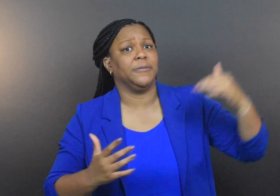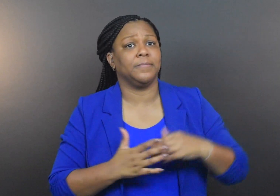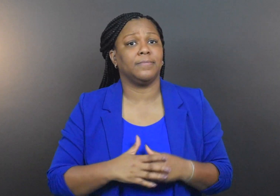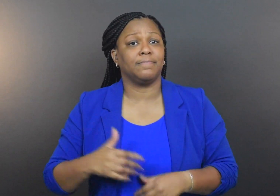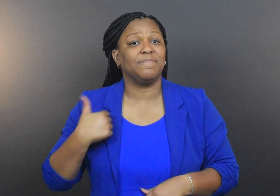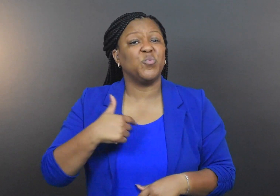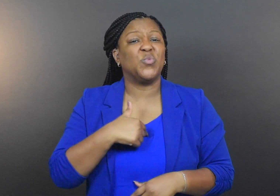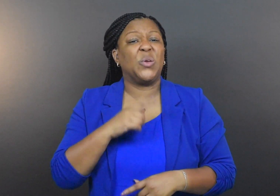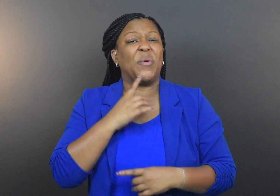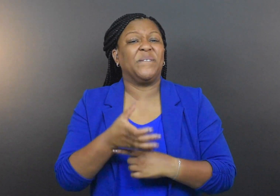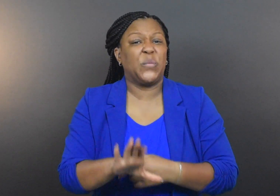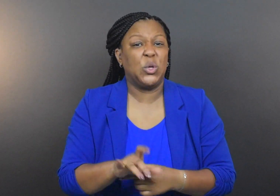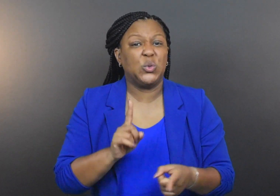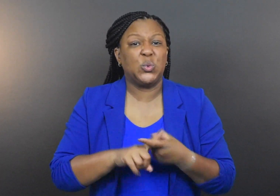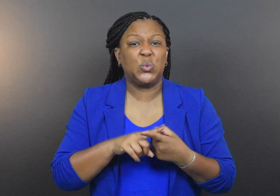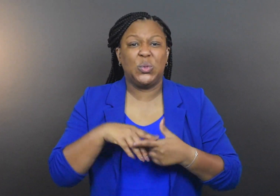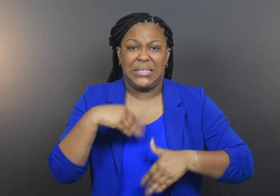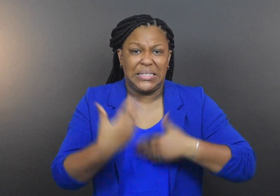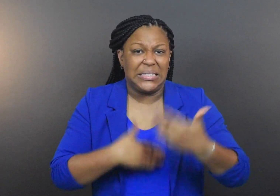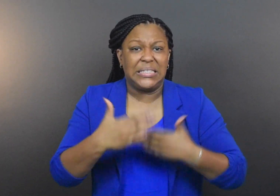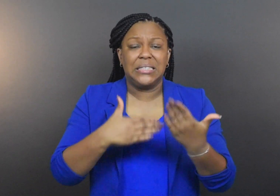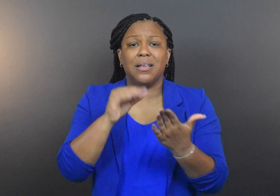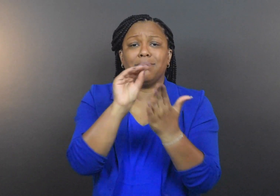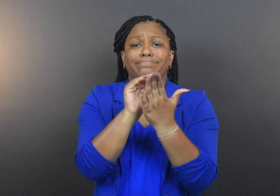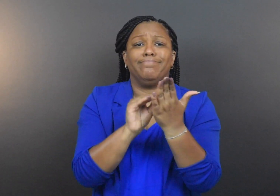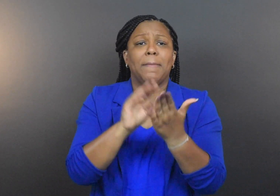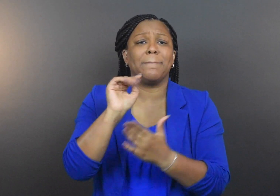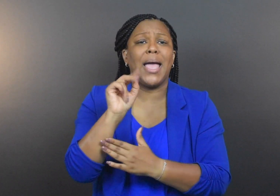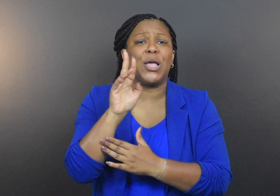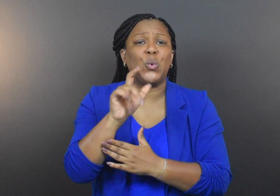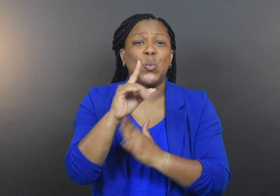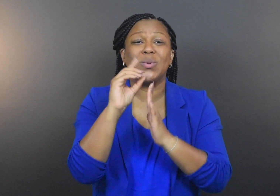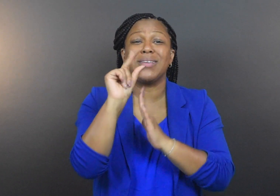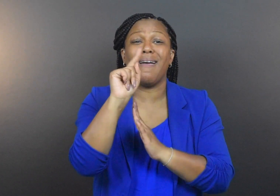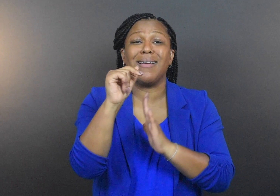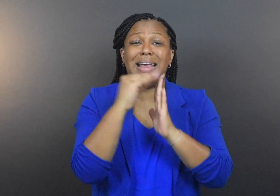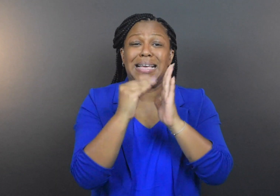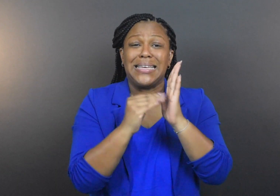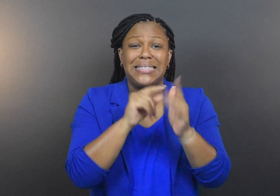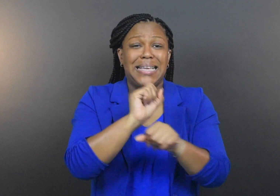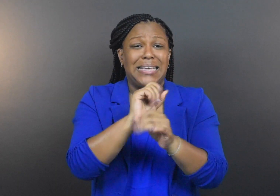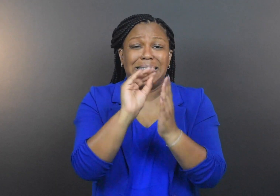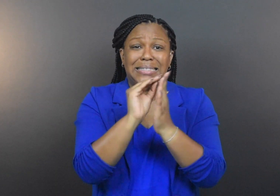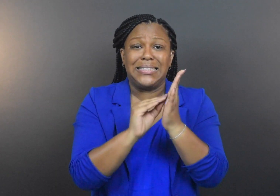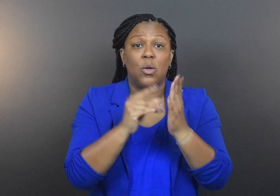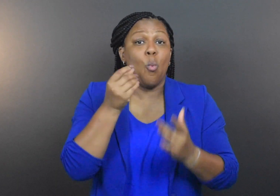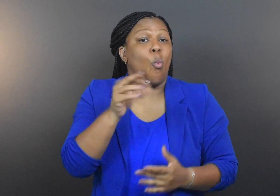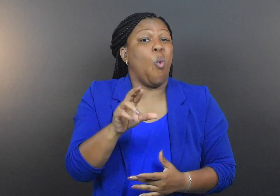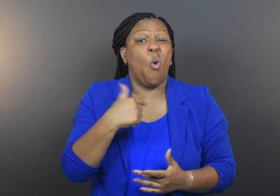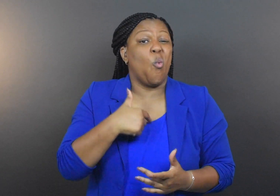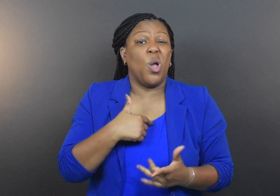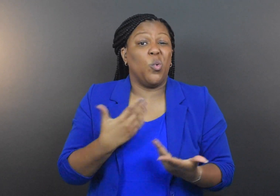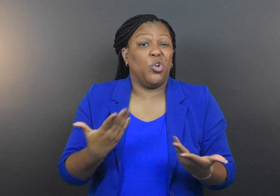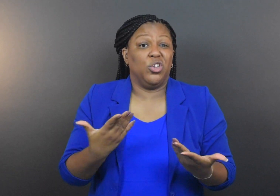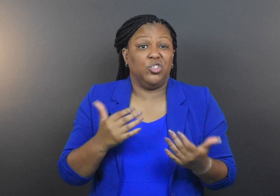“We were forced to automate manual data tasks, or we weren’t going to be able to handle the workload,” Wil says.